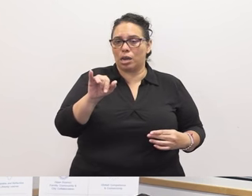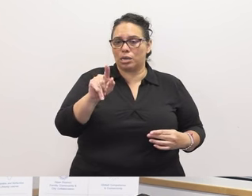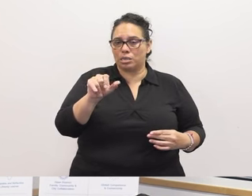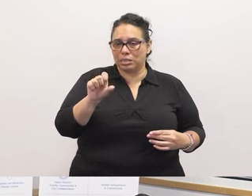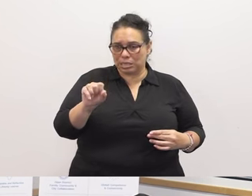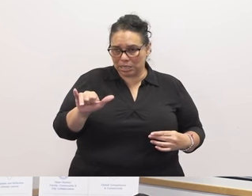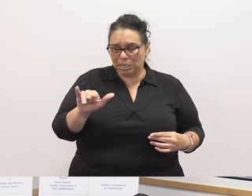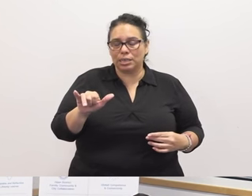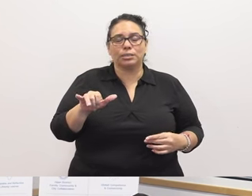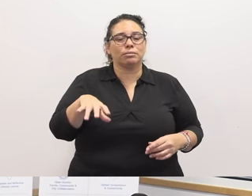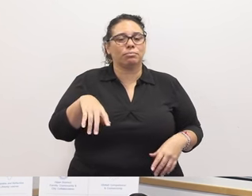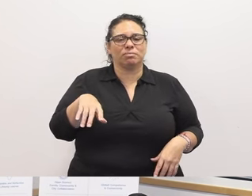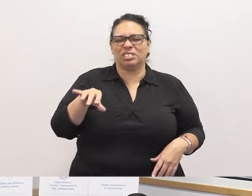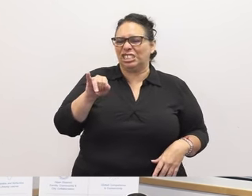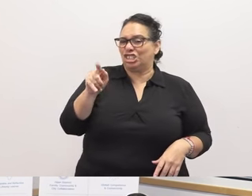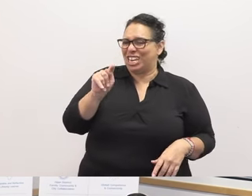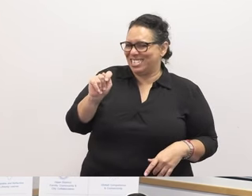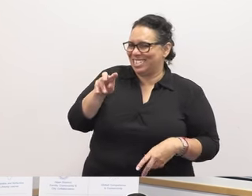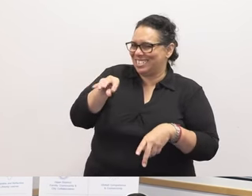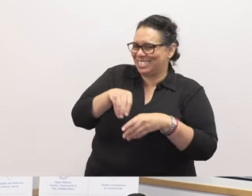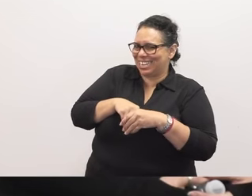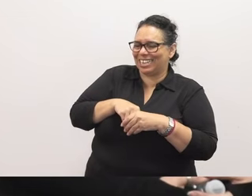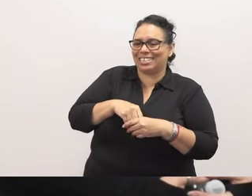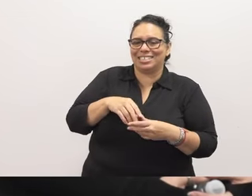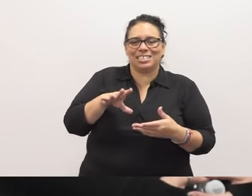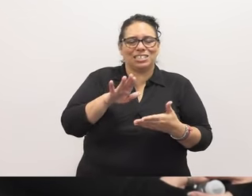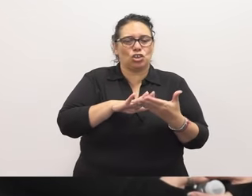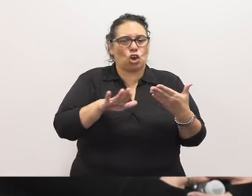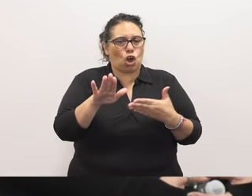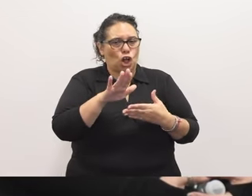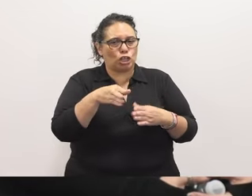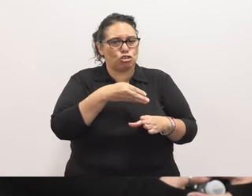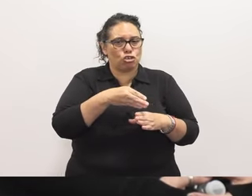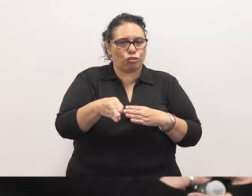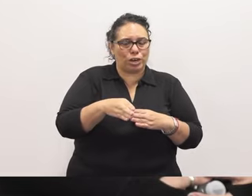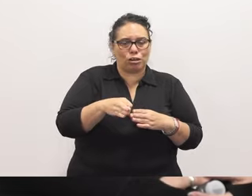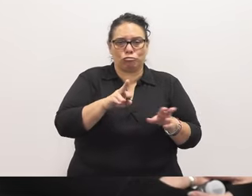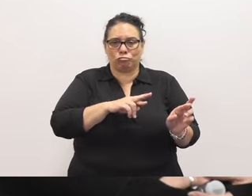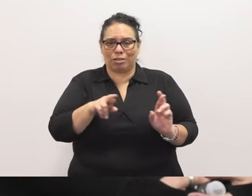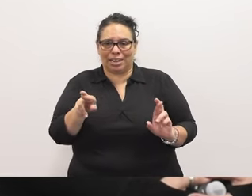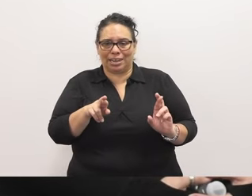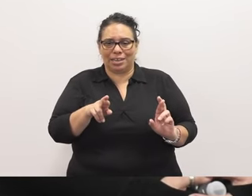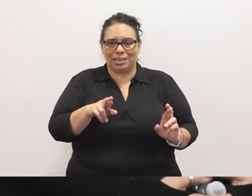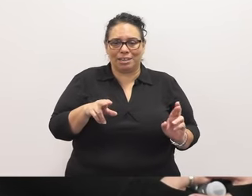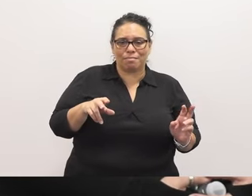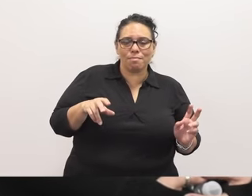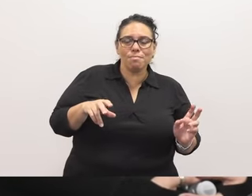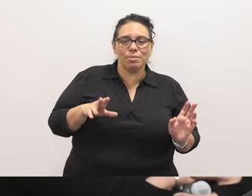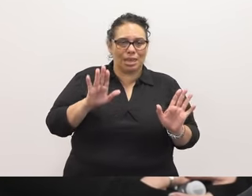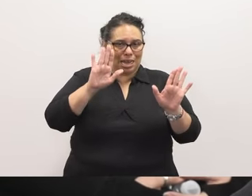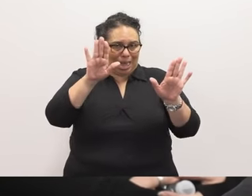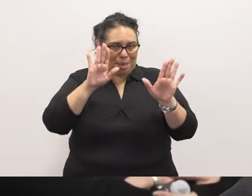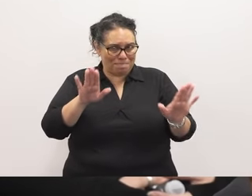does digital literacy for college and career readiness. And I have an amazing teacher teaching it, so that's always beneficial.